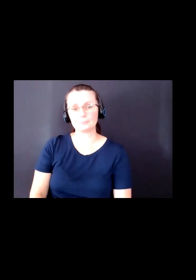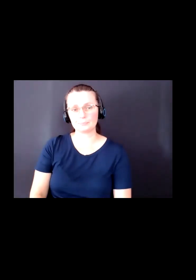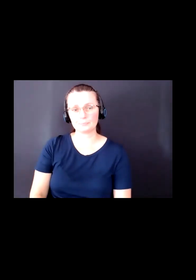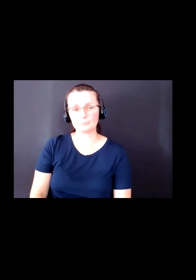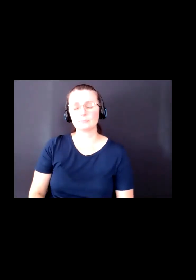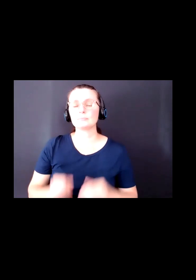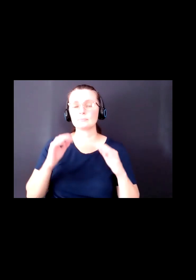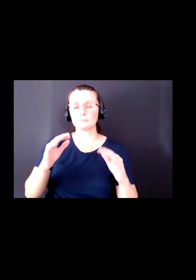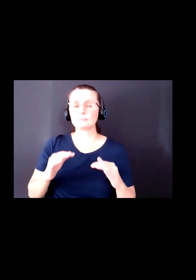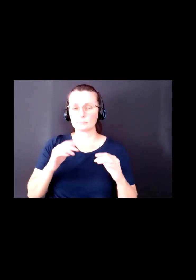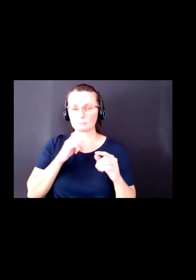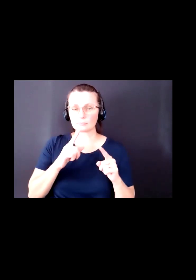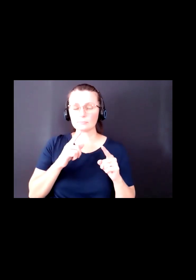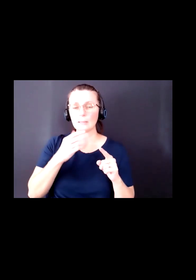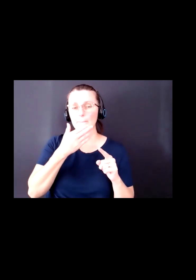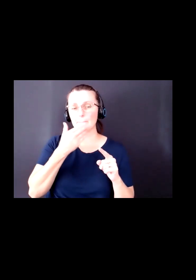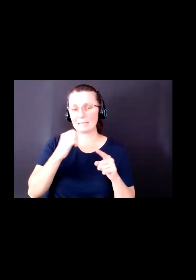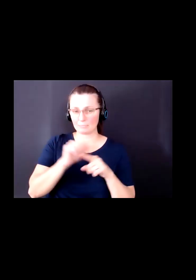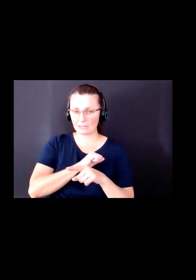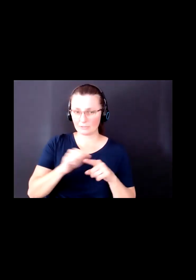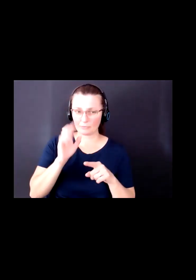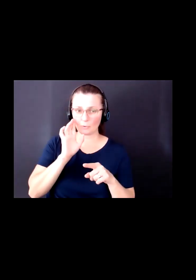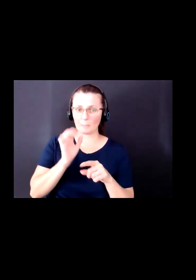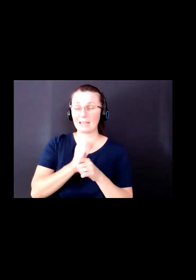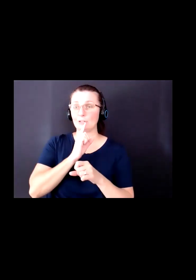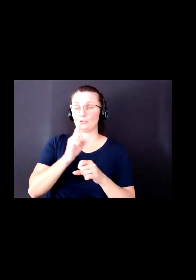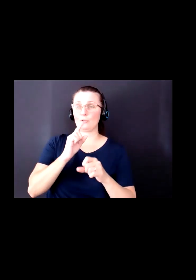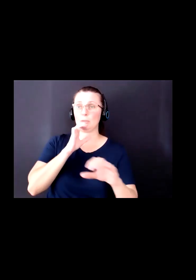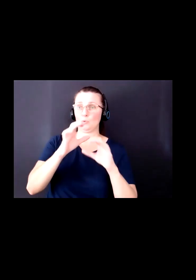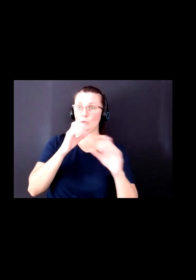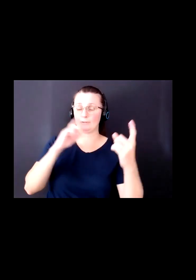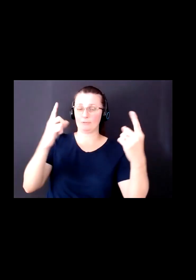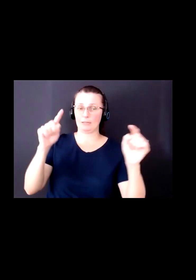obligations. And finally, we'll briefly discuss how MOD can be a